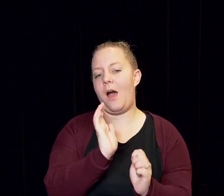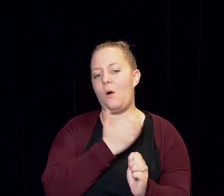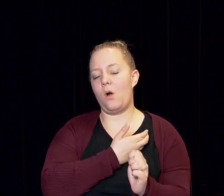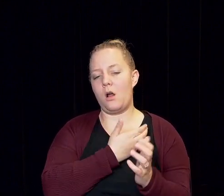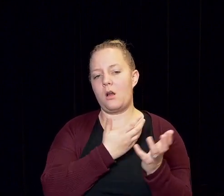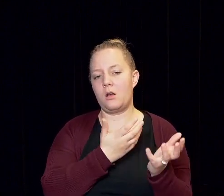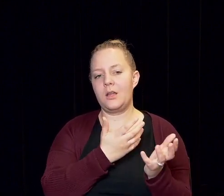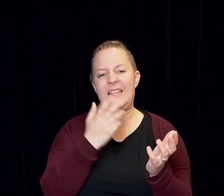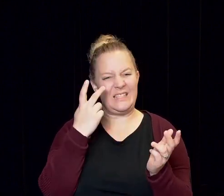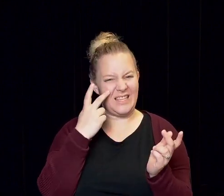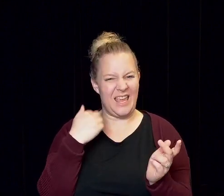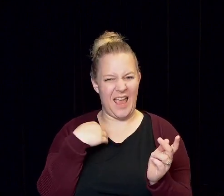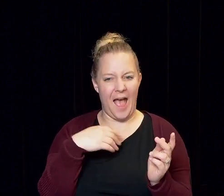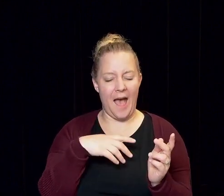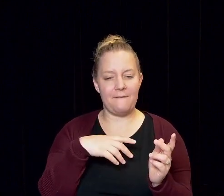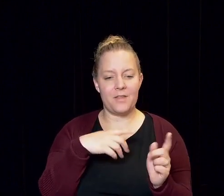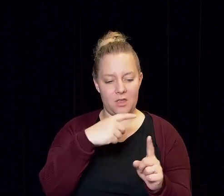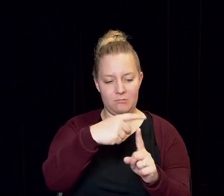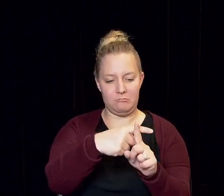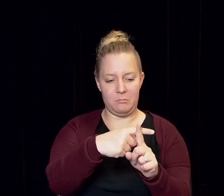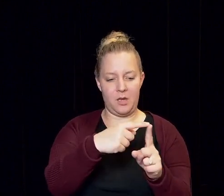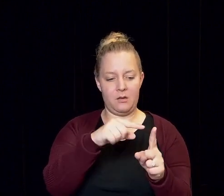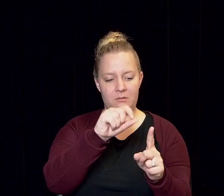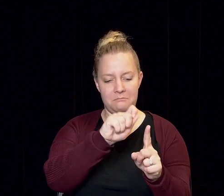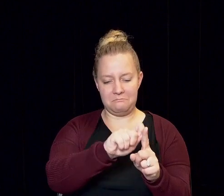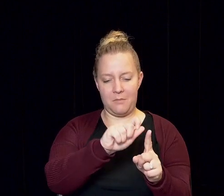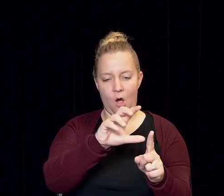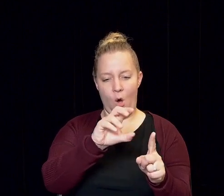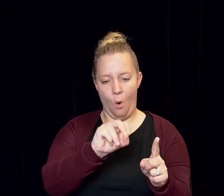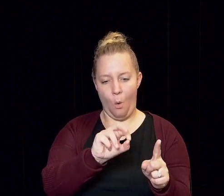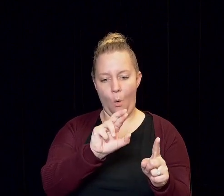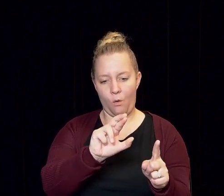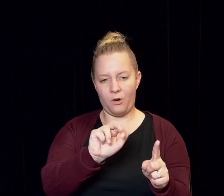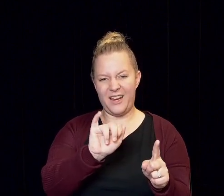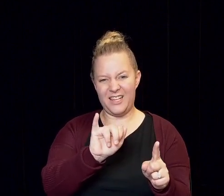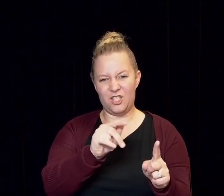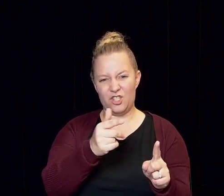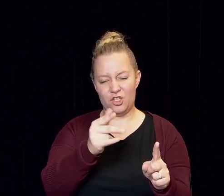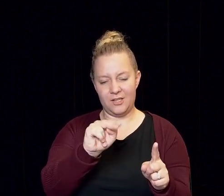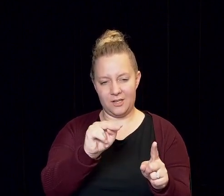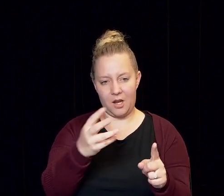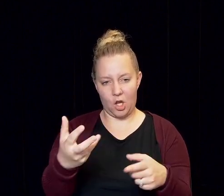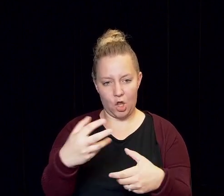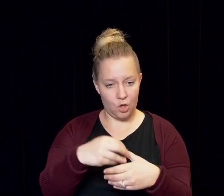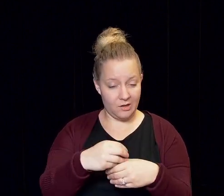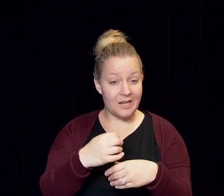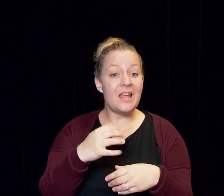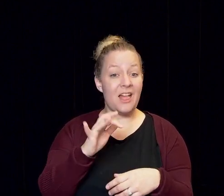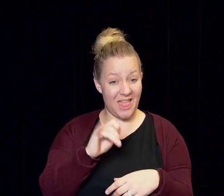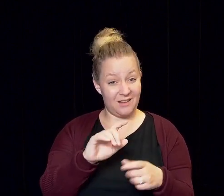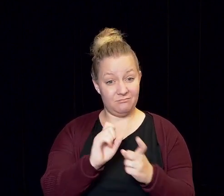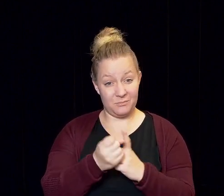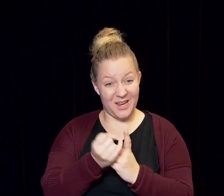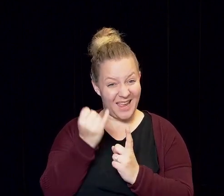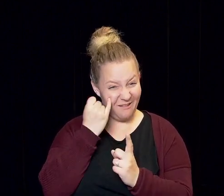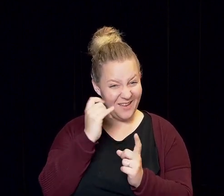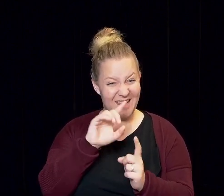see if we have the origin included. In this case, if I never end up going swimming at all, I actually